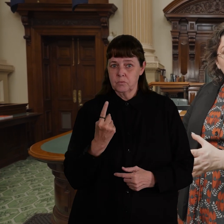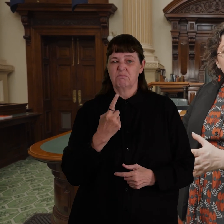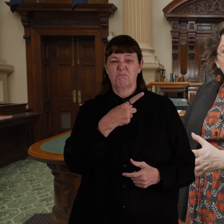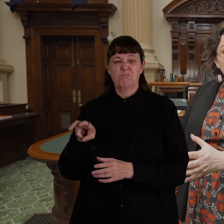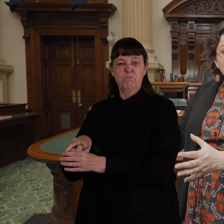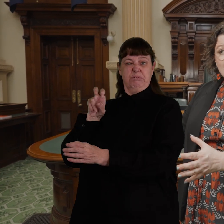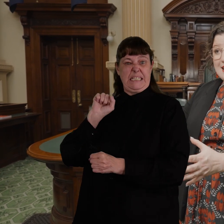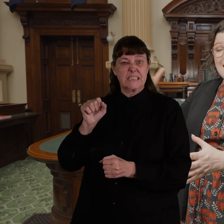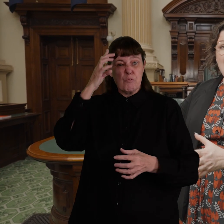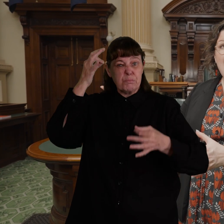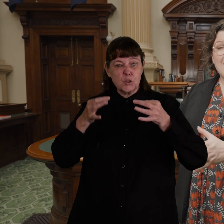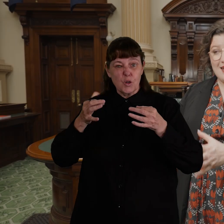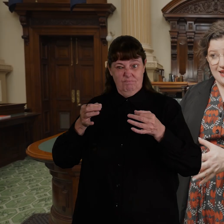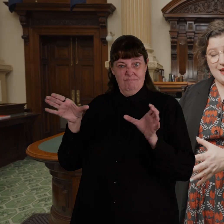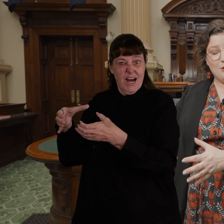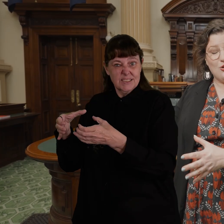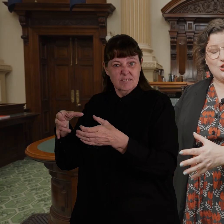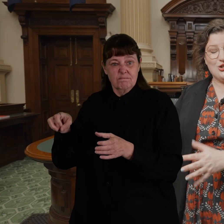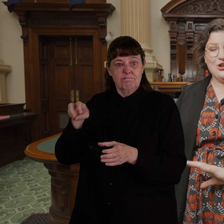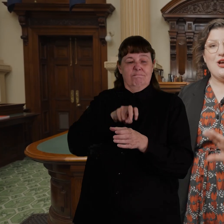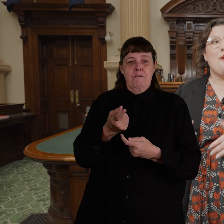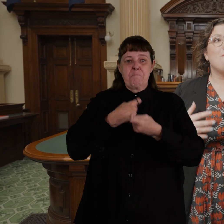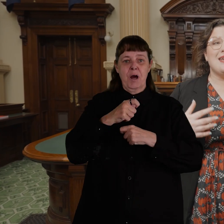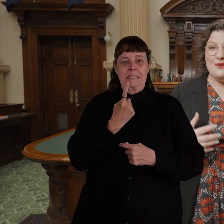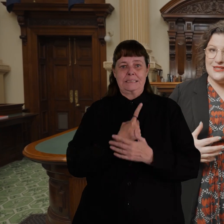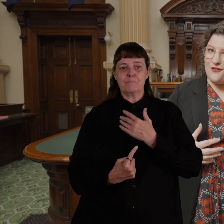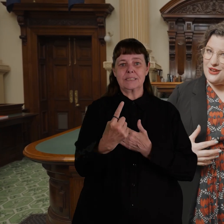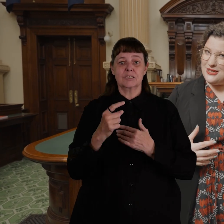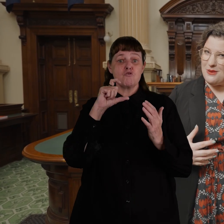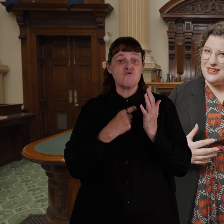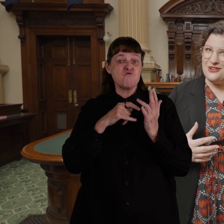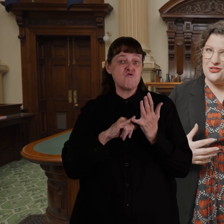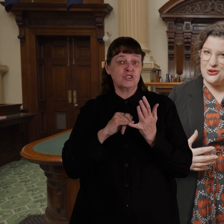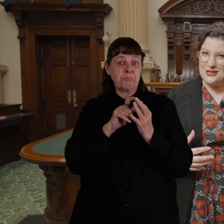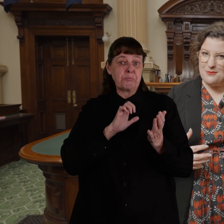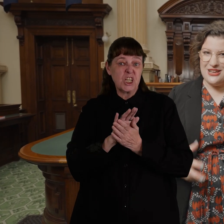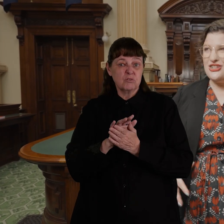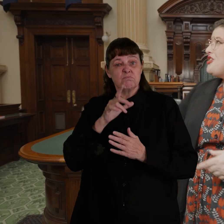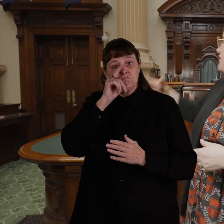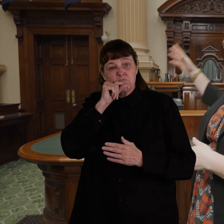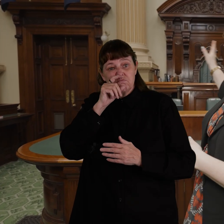the political party that he belonged to make himself an independent on the crossbench, to